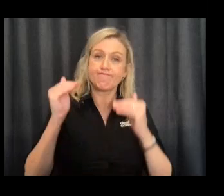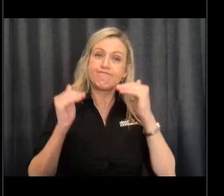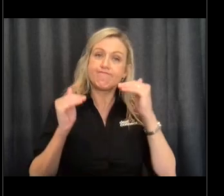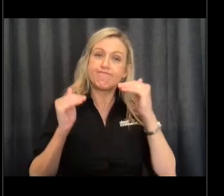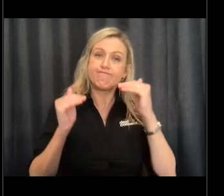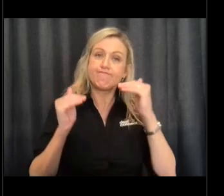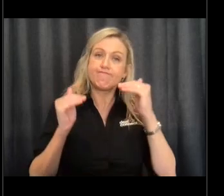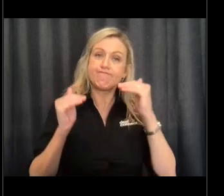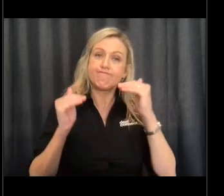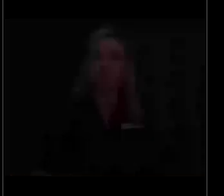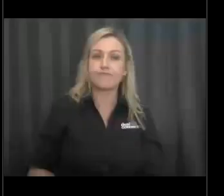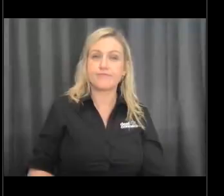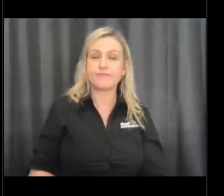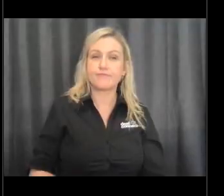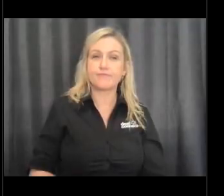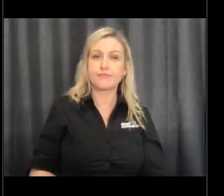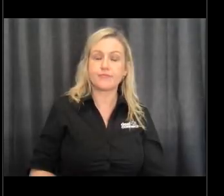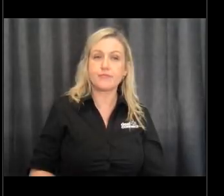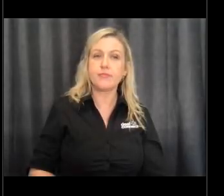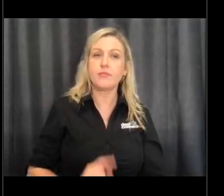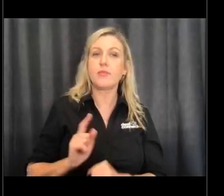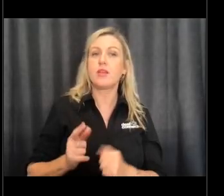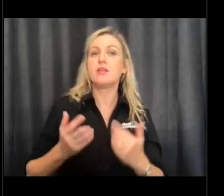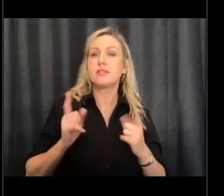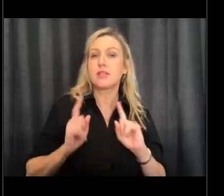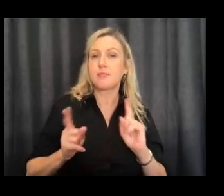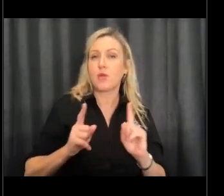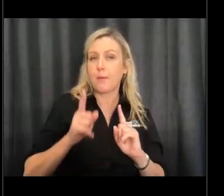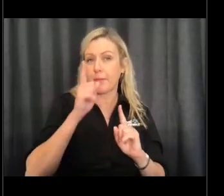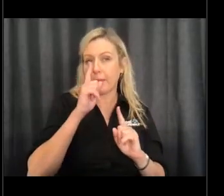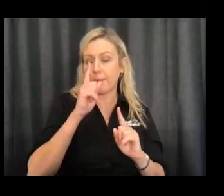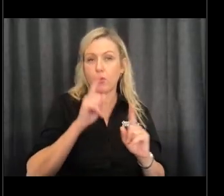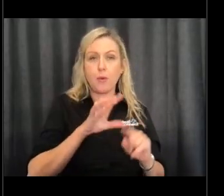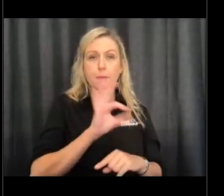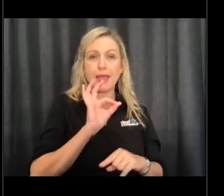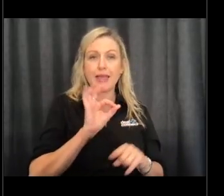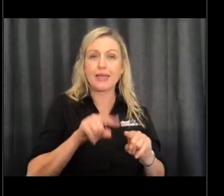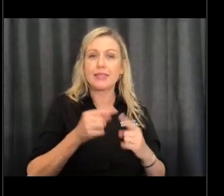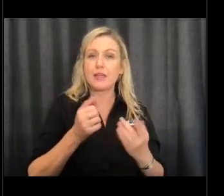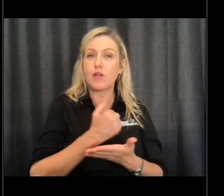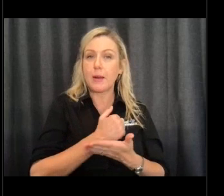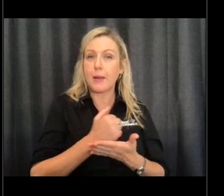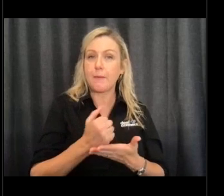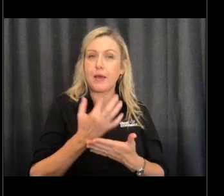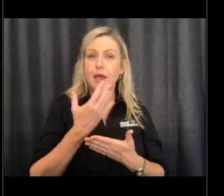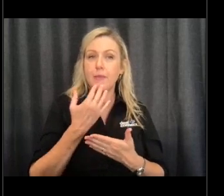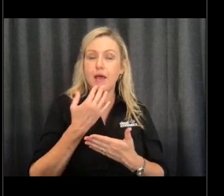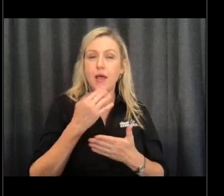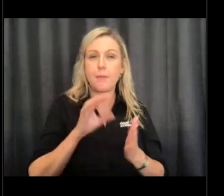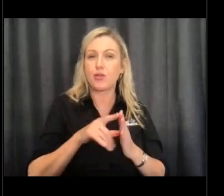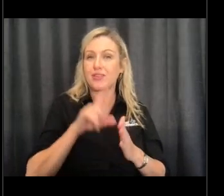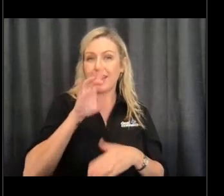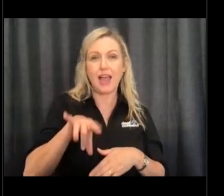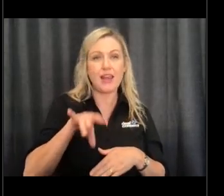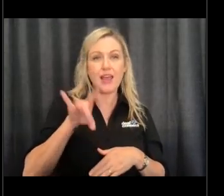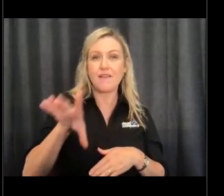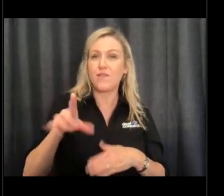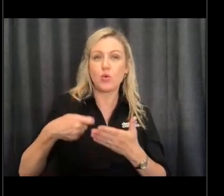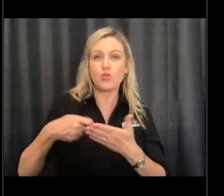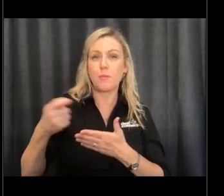but often people will choose a different figure, I find, because they can't afford the premiums on that amount. Yes.